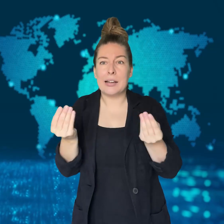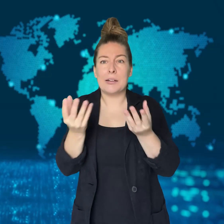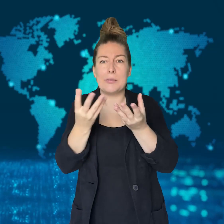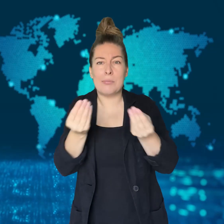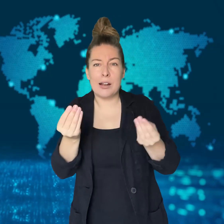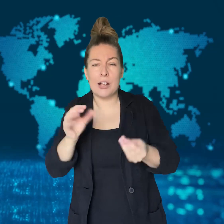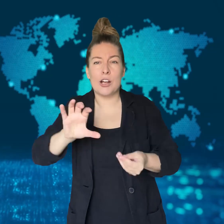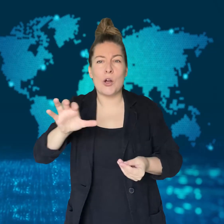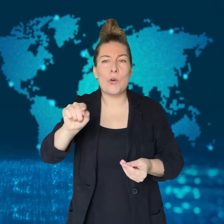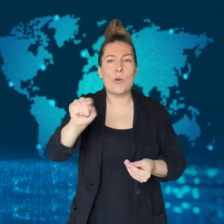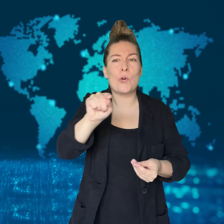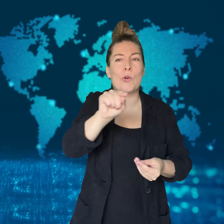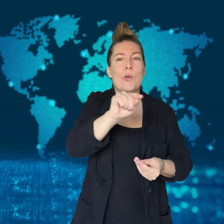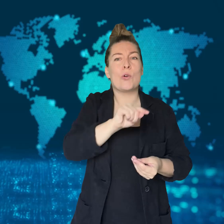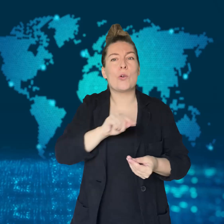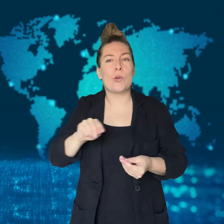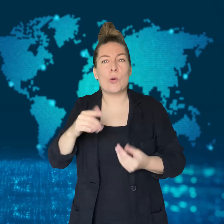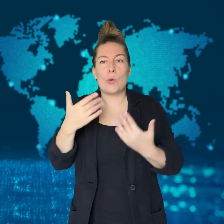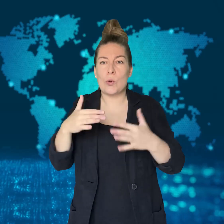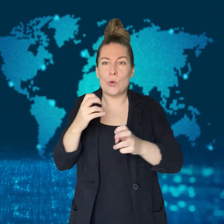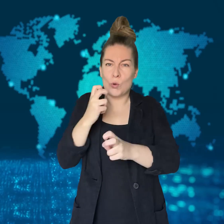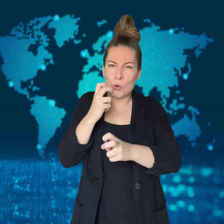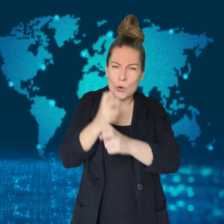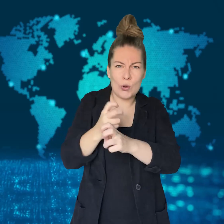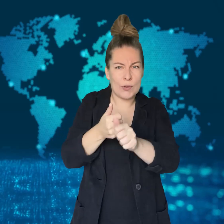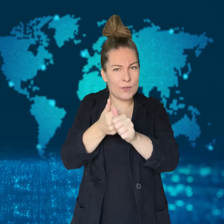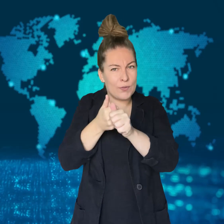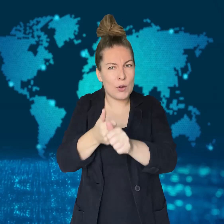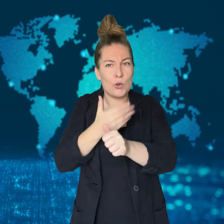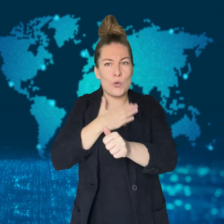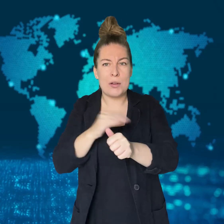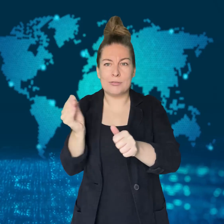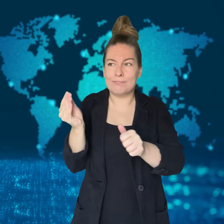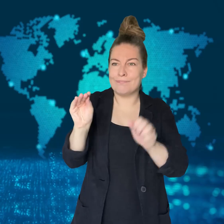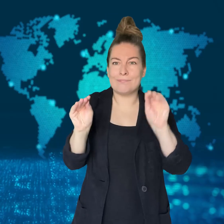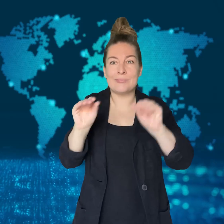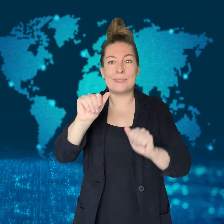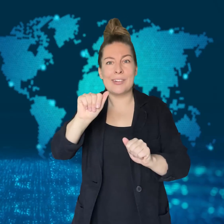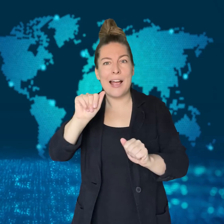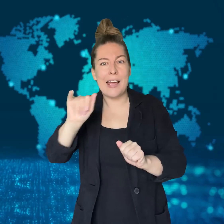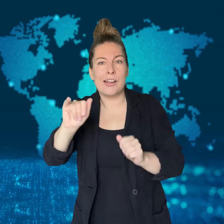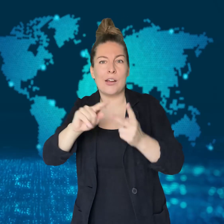People question why the cameras would be needed to